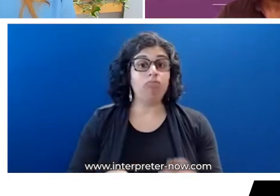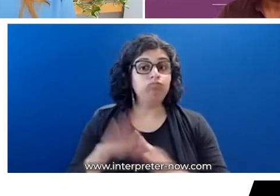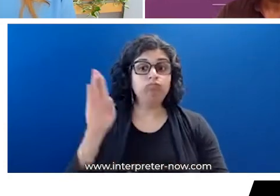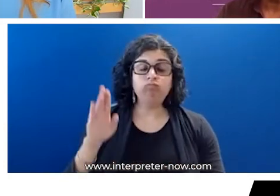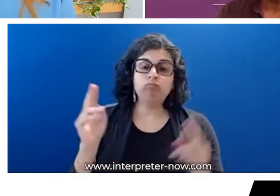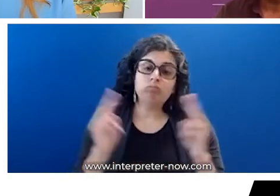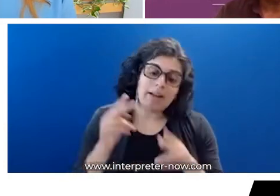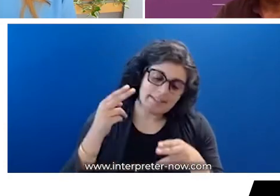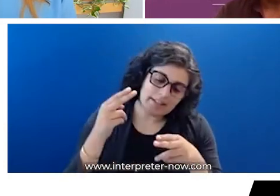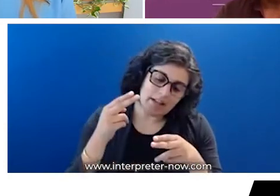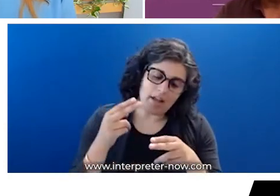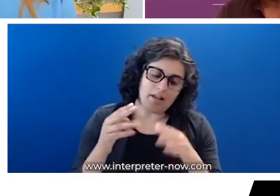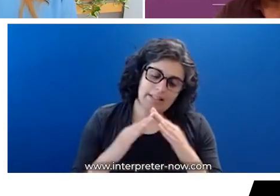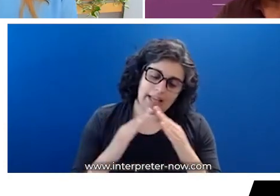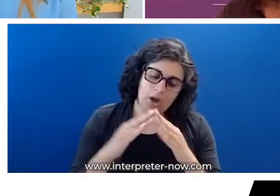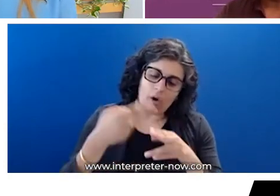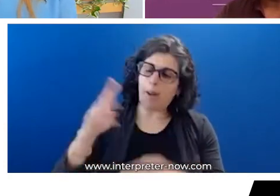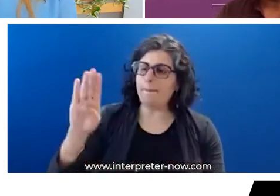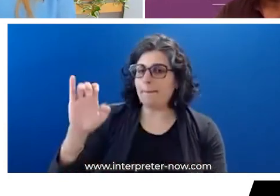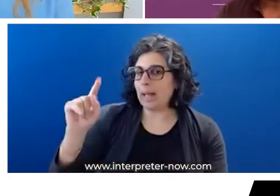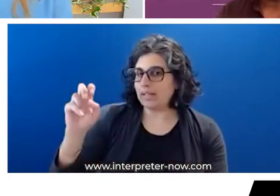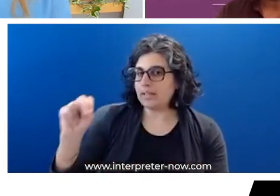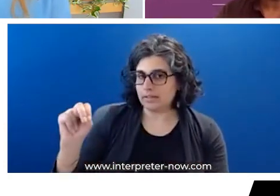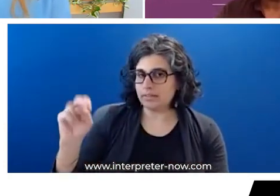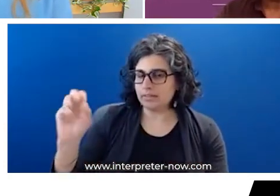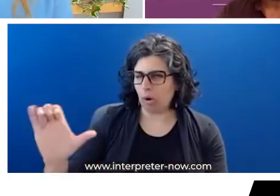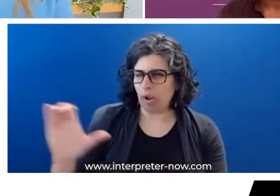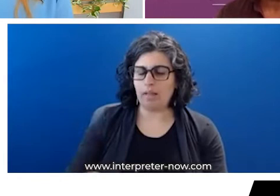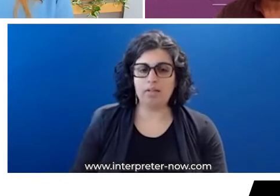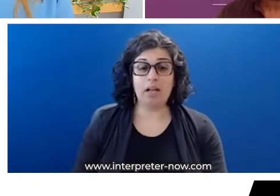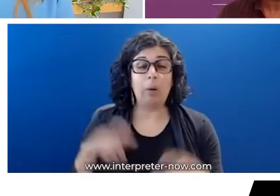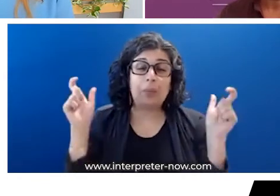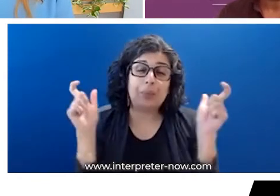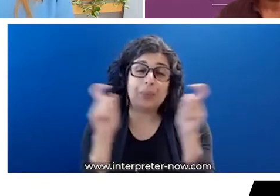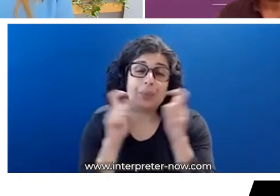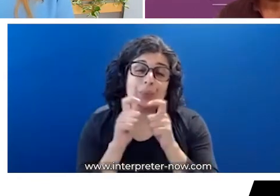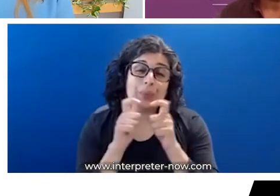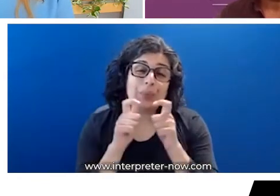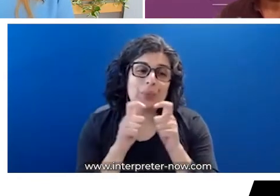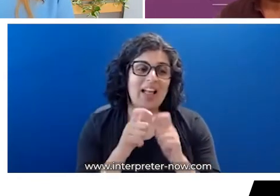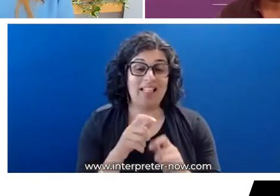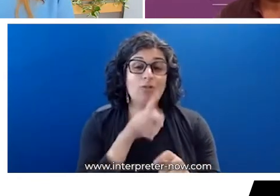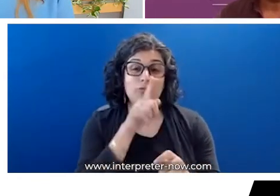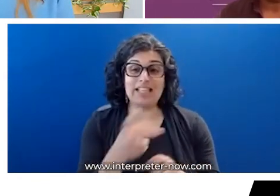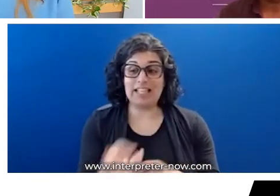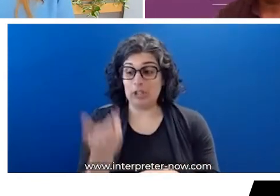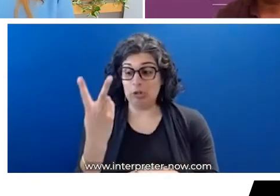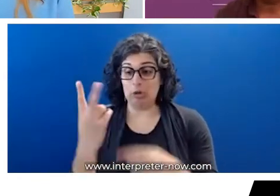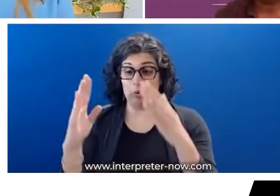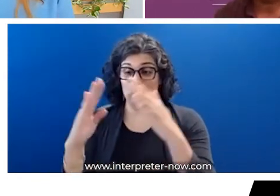It was actually a town that is so small that two small towns that were right adjacent formed